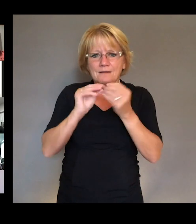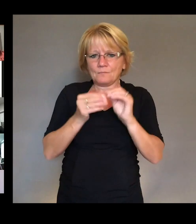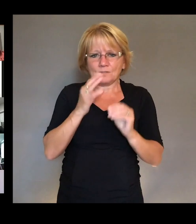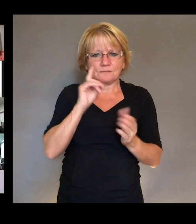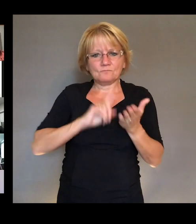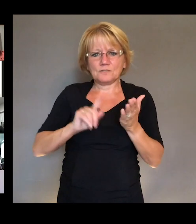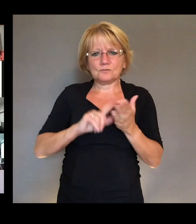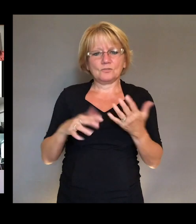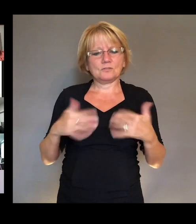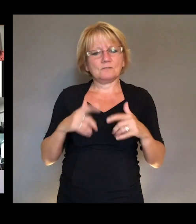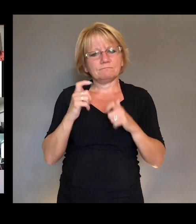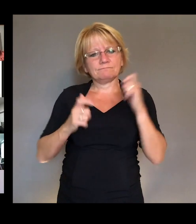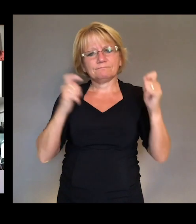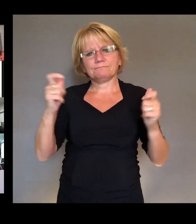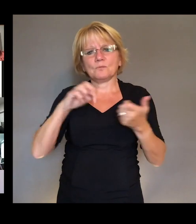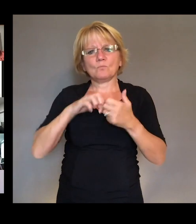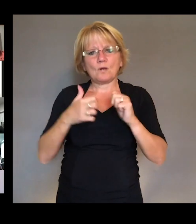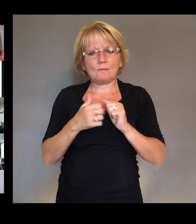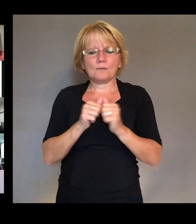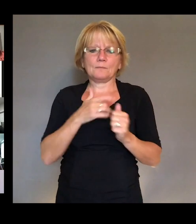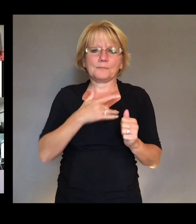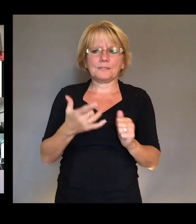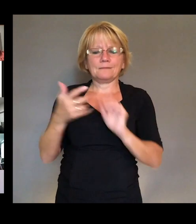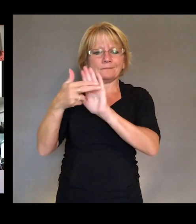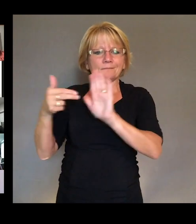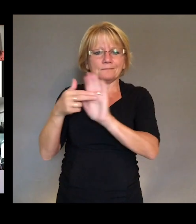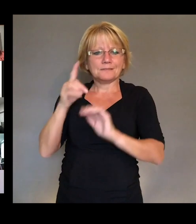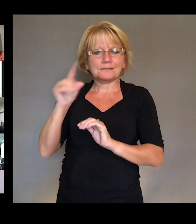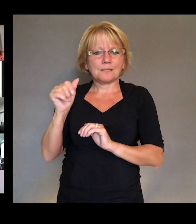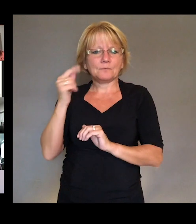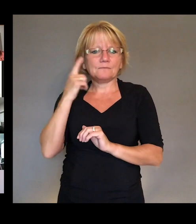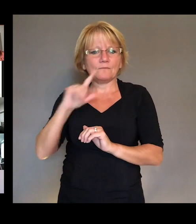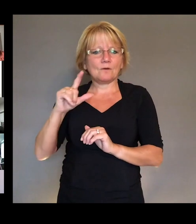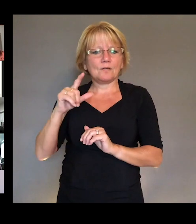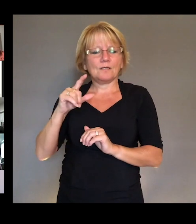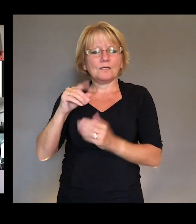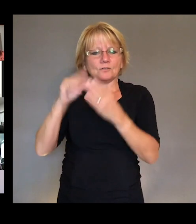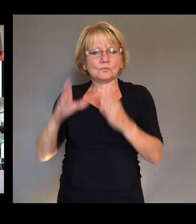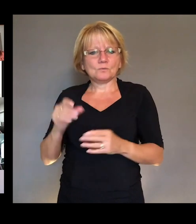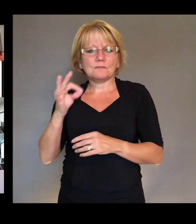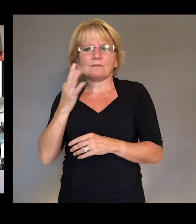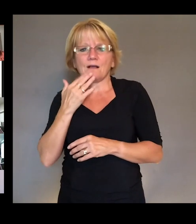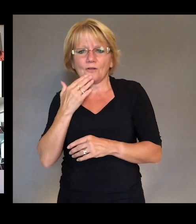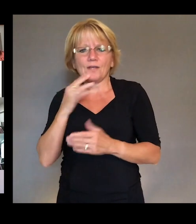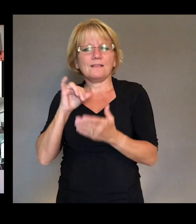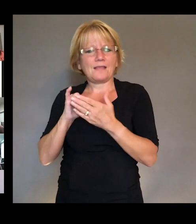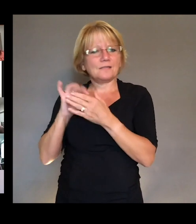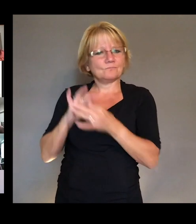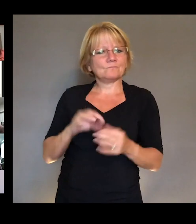There's a huge, huge problem. And the over representation of students of color in special ed, and that is due to implicit bias.